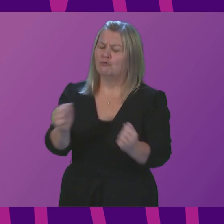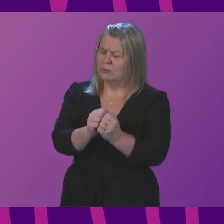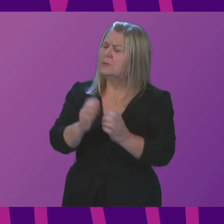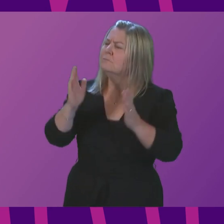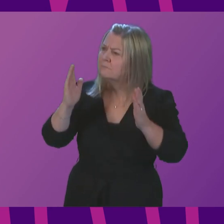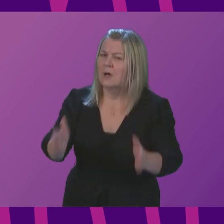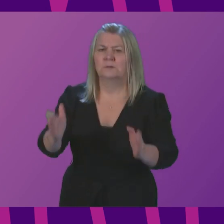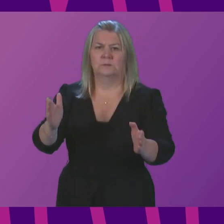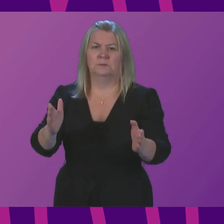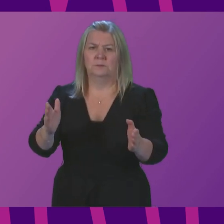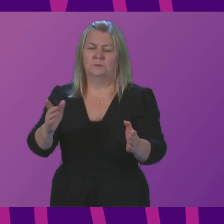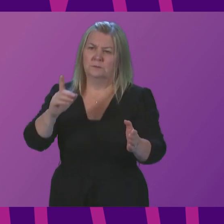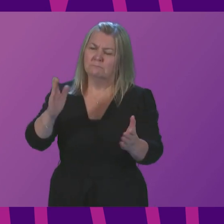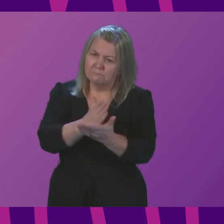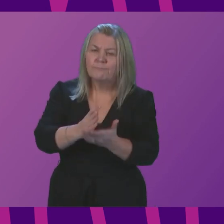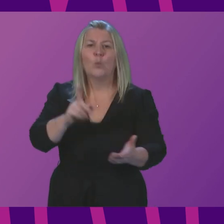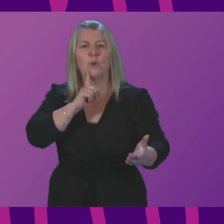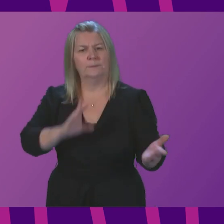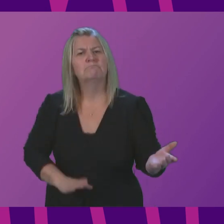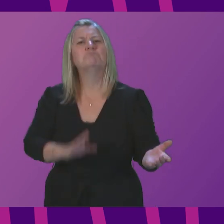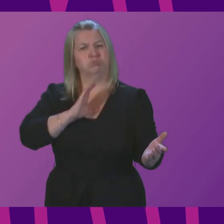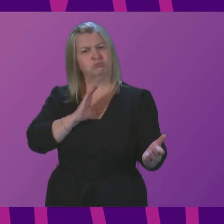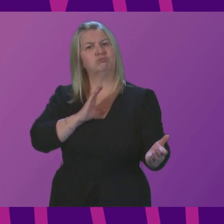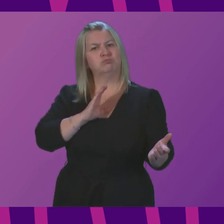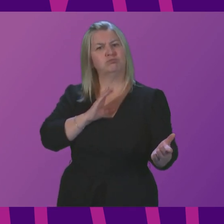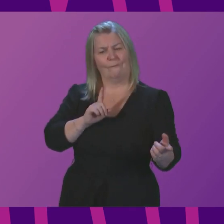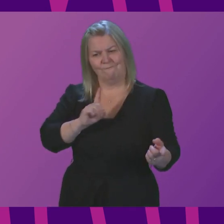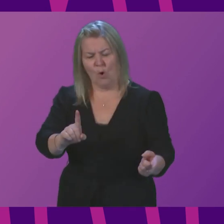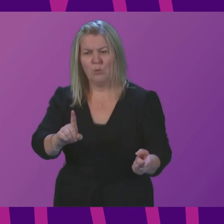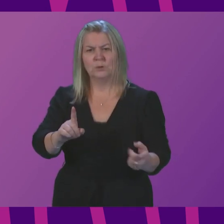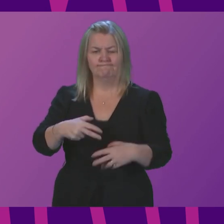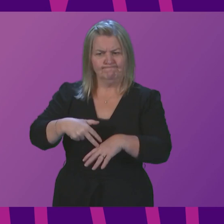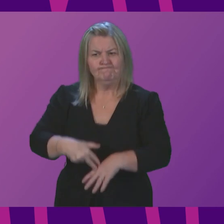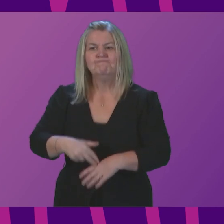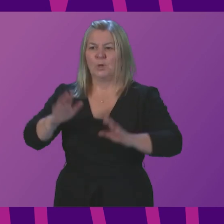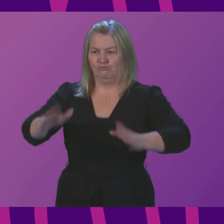forward, that they feel that they will be appropriately treated when they come forward,